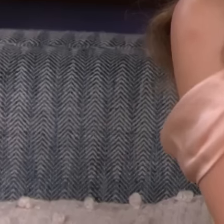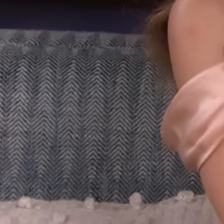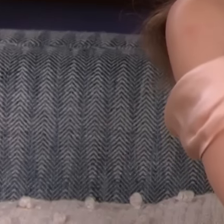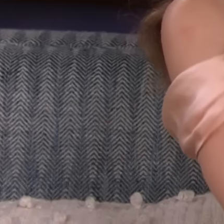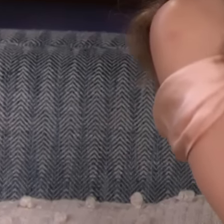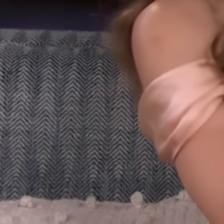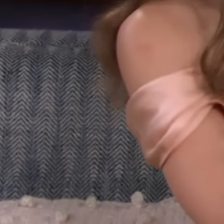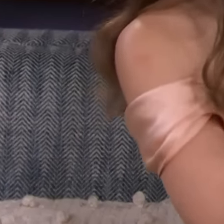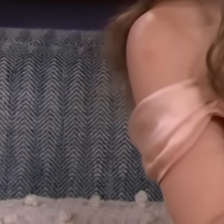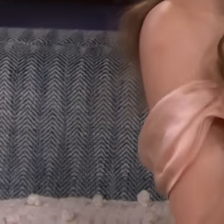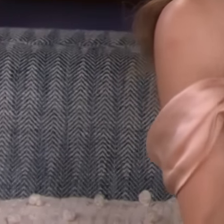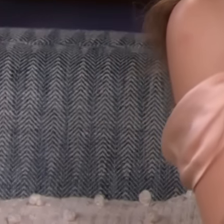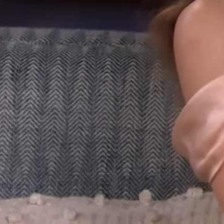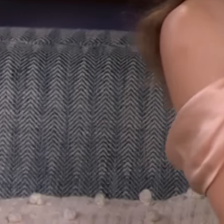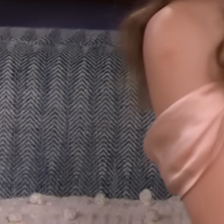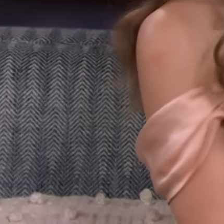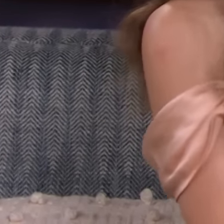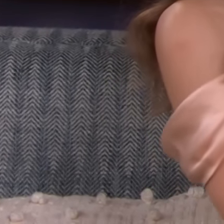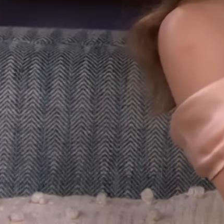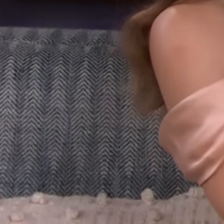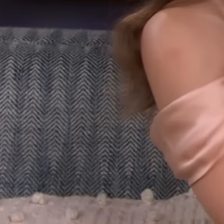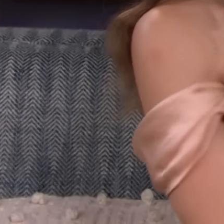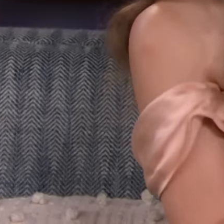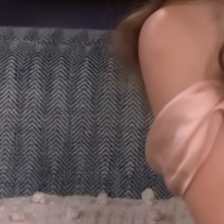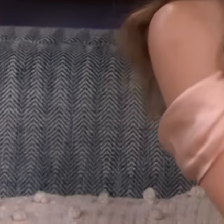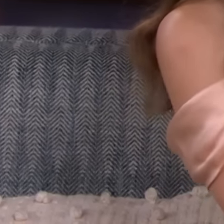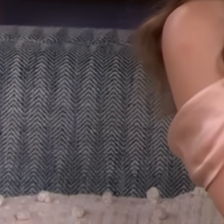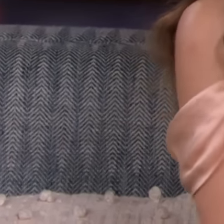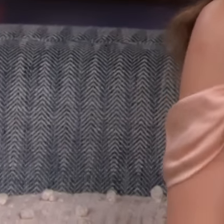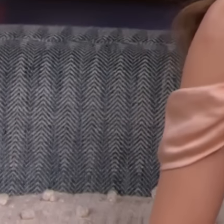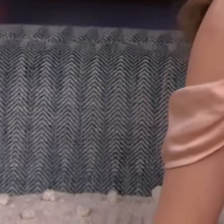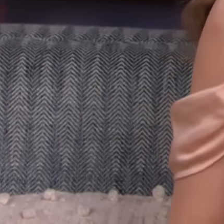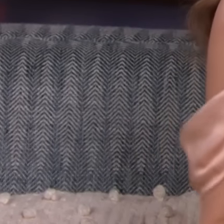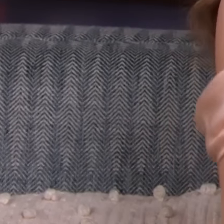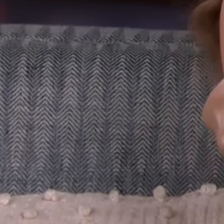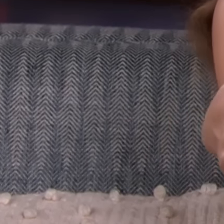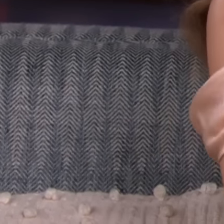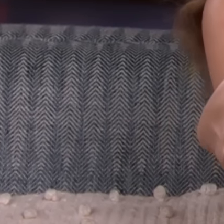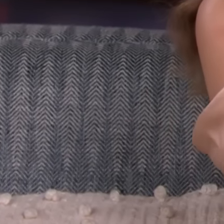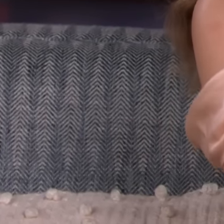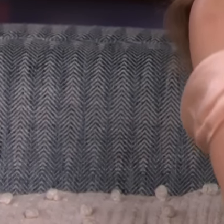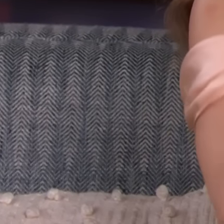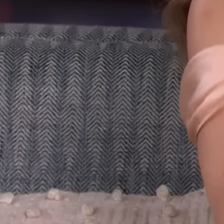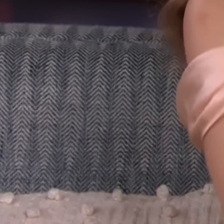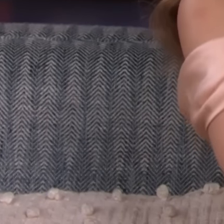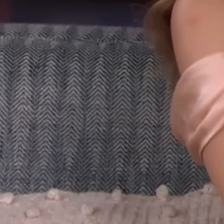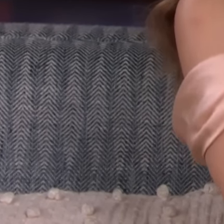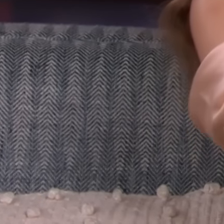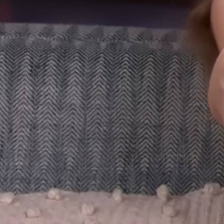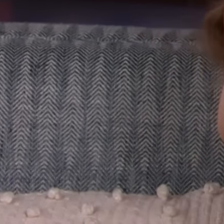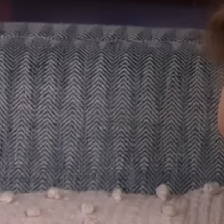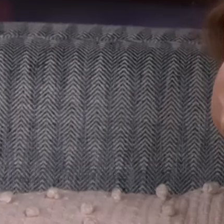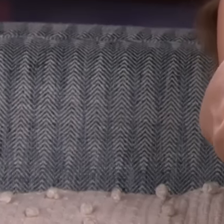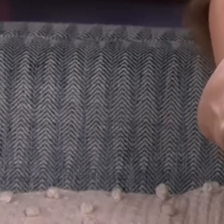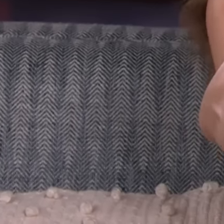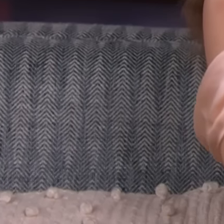is Milli's interpreter, Dylan. Give it up for Dylan, y'all! So last time you were here, it was quick, and over Zoom,